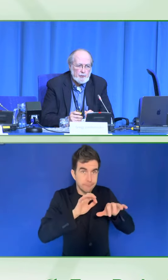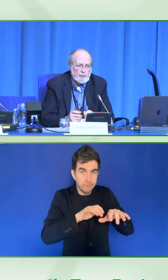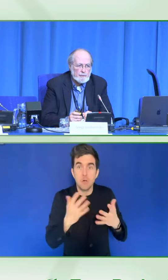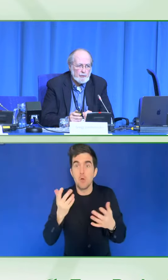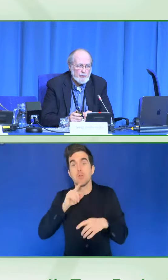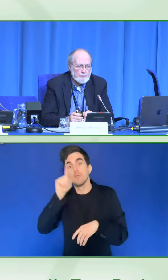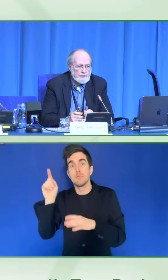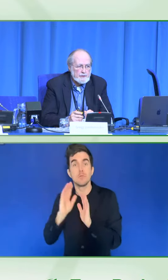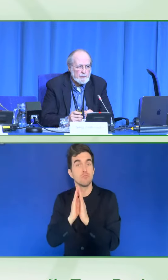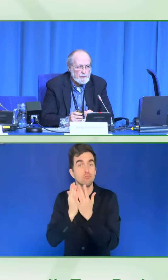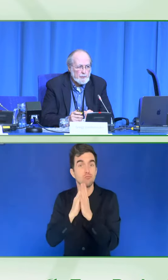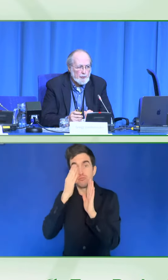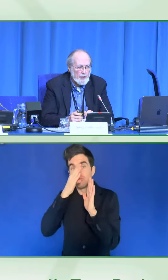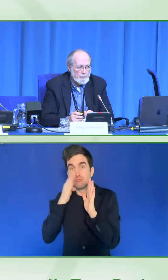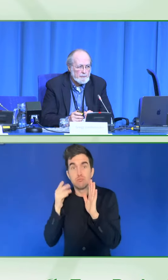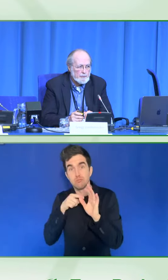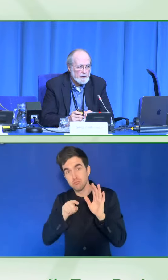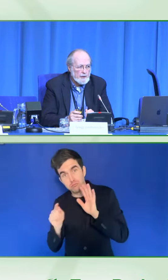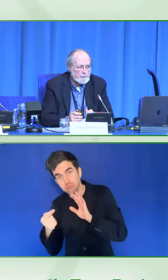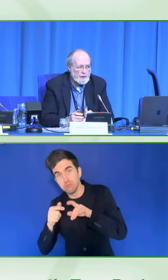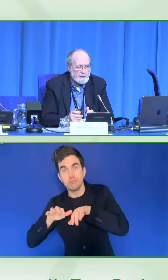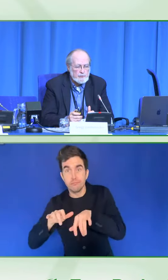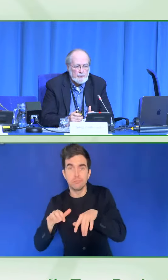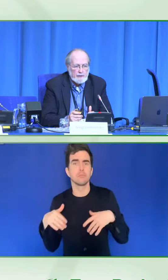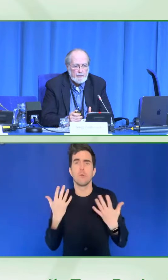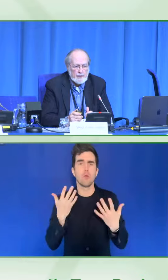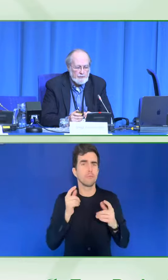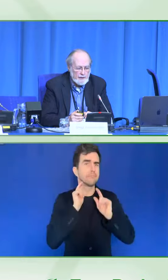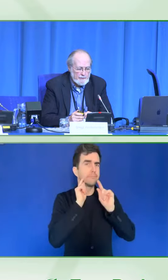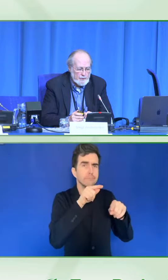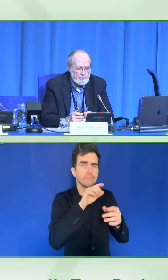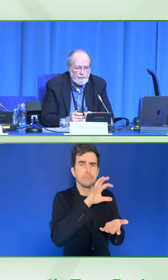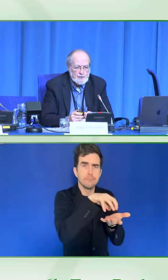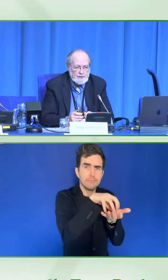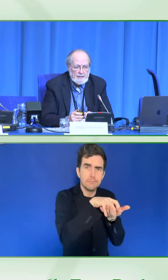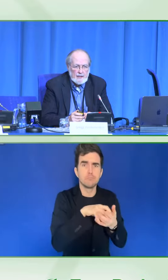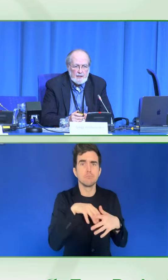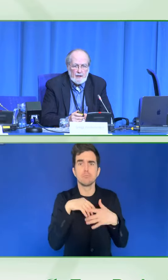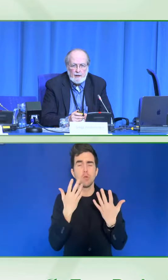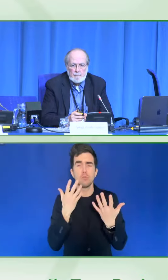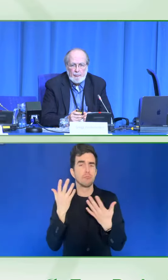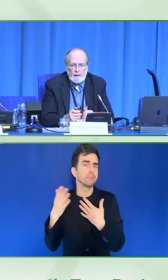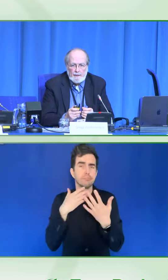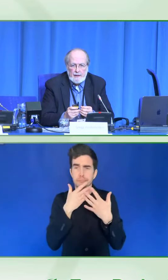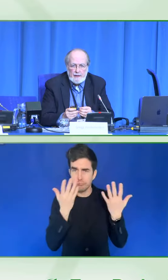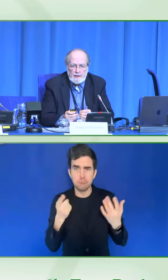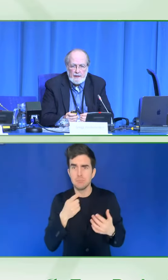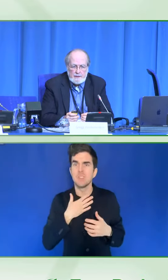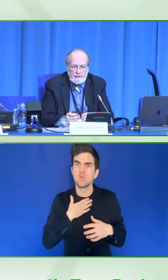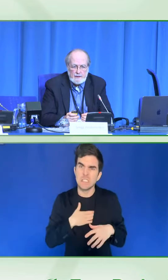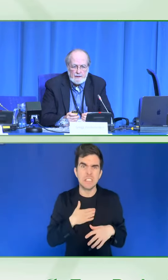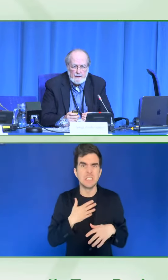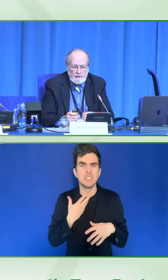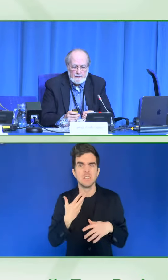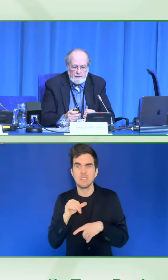Today you are presenting to new concepts to us.